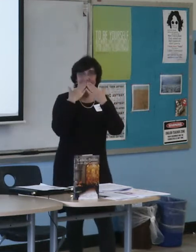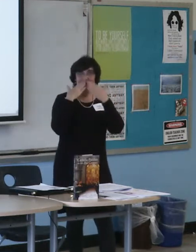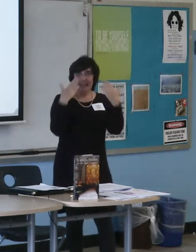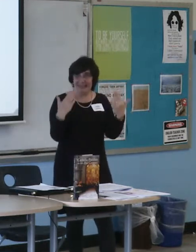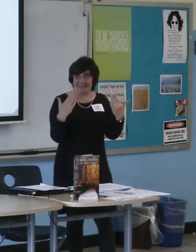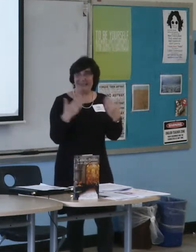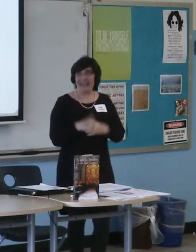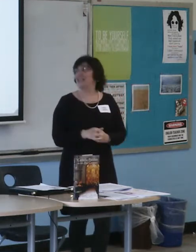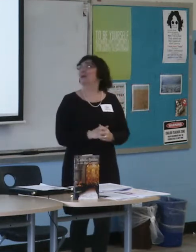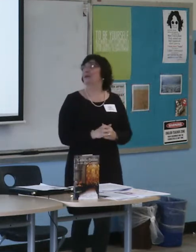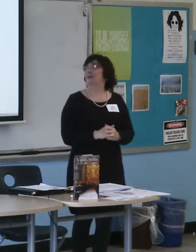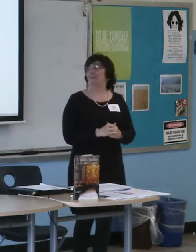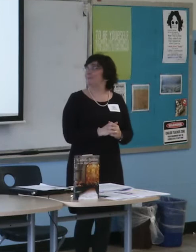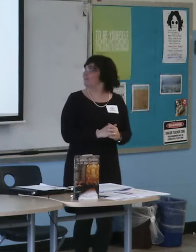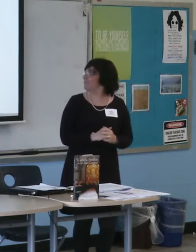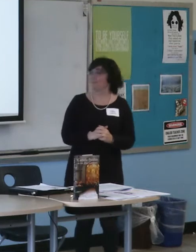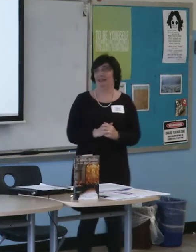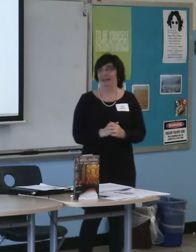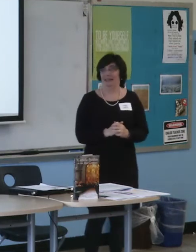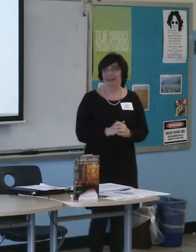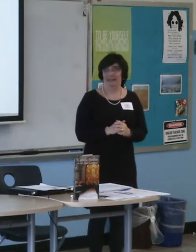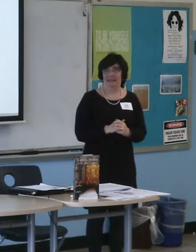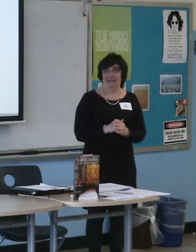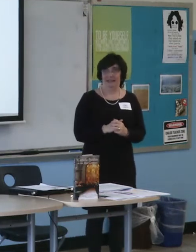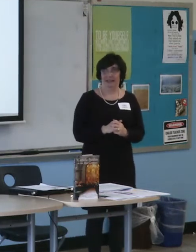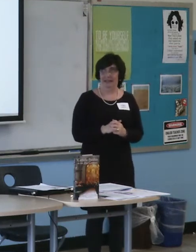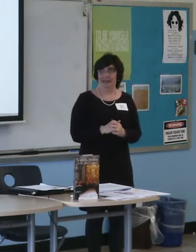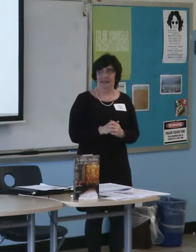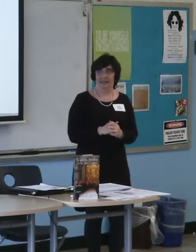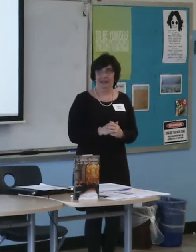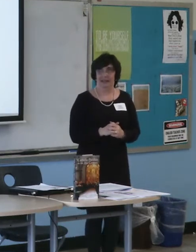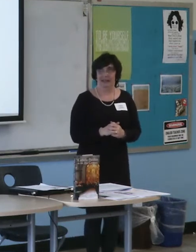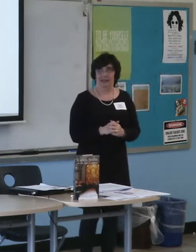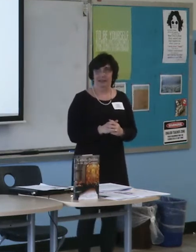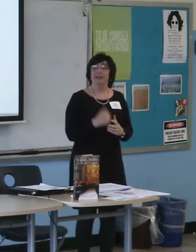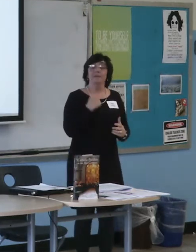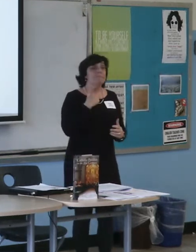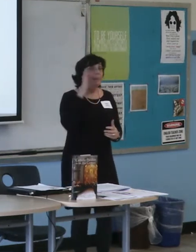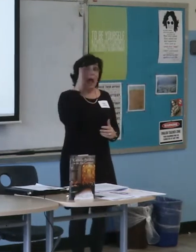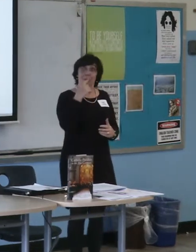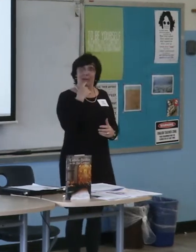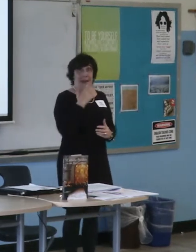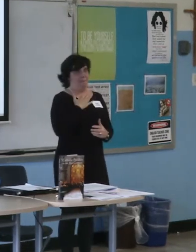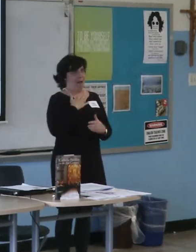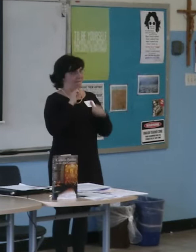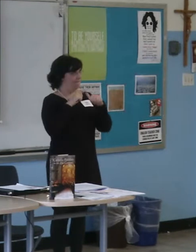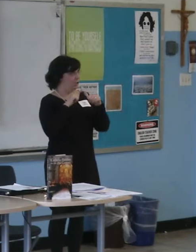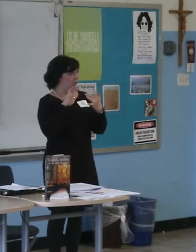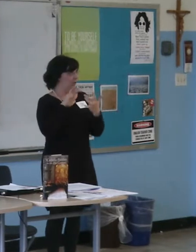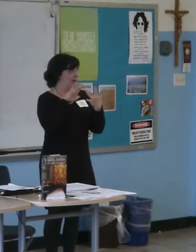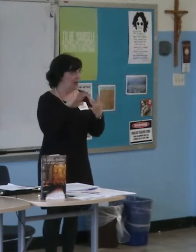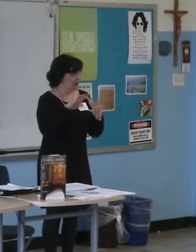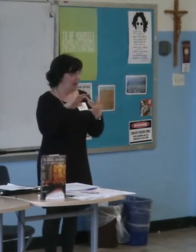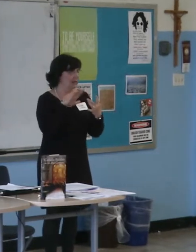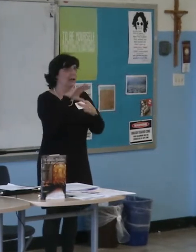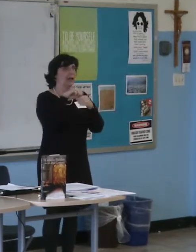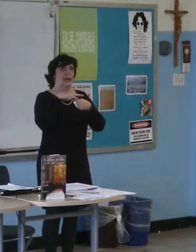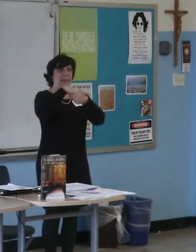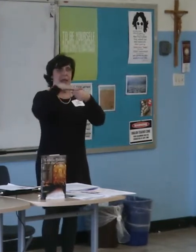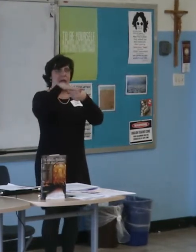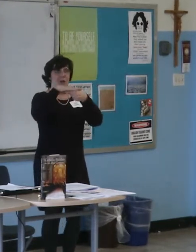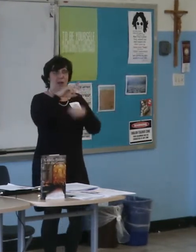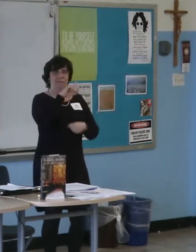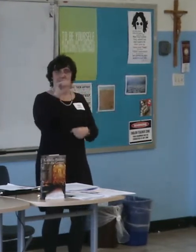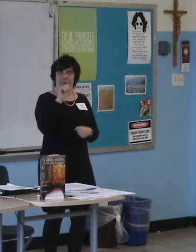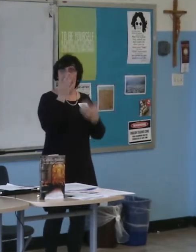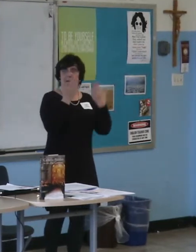I would say my first contact in the area of disability ministries was actually